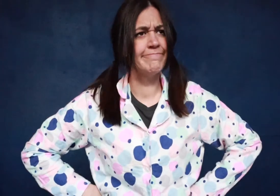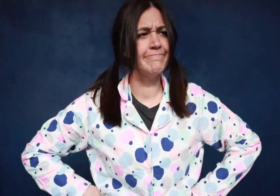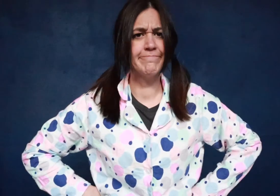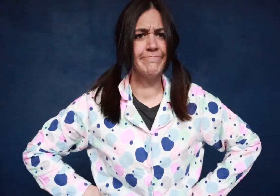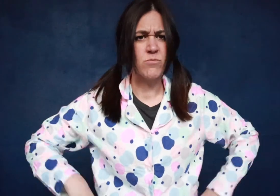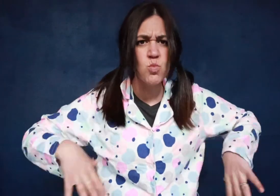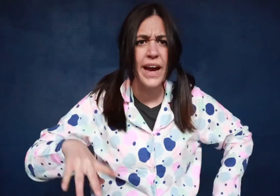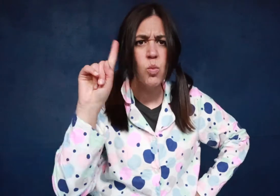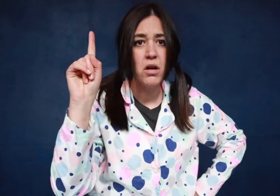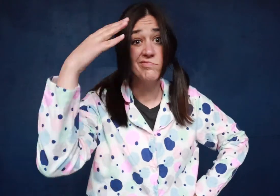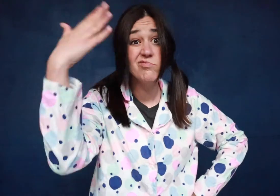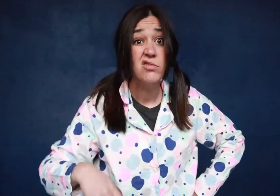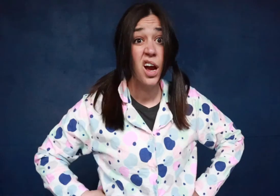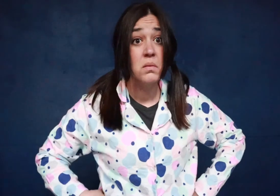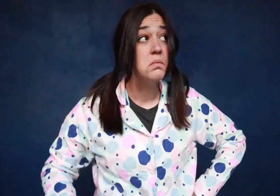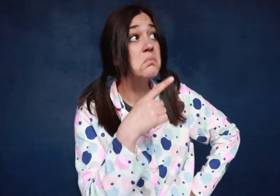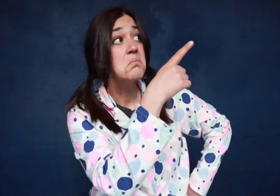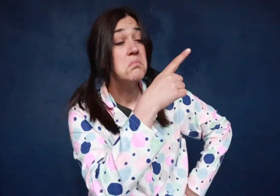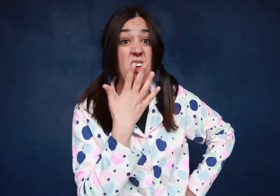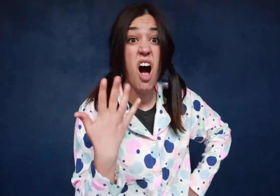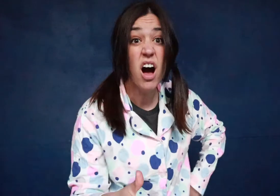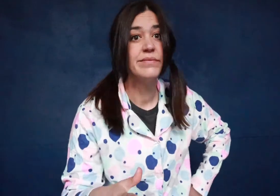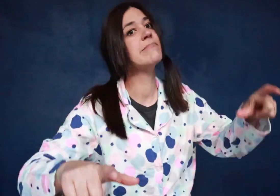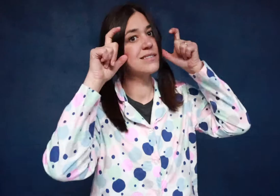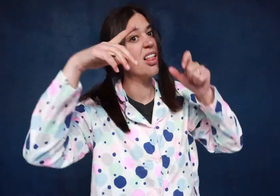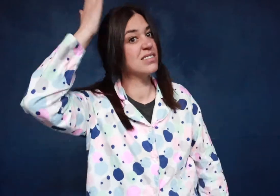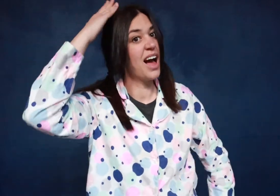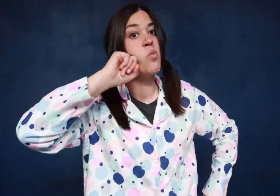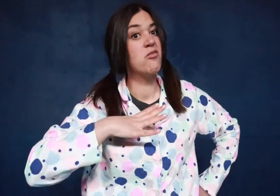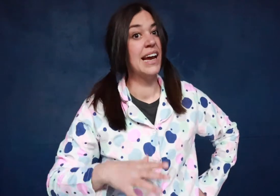Hmph! What should I wear? I don't know! Is it hot? I'll need sunglasses and a hat